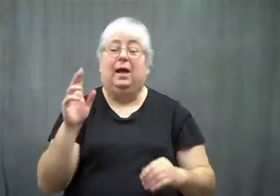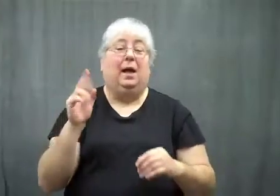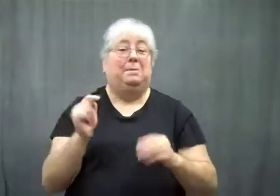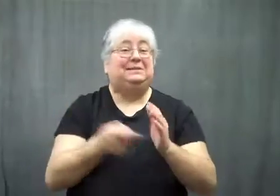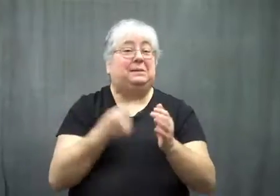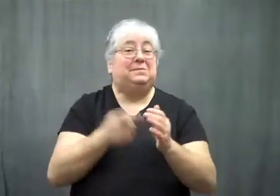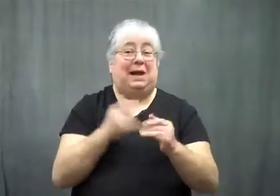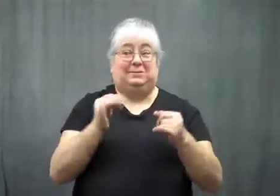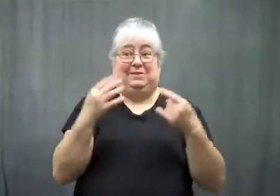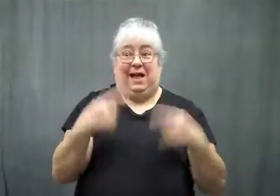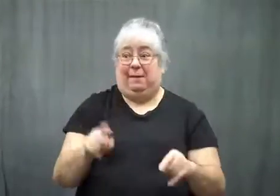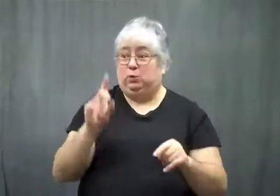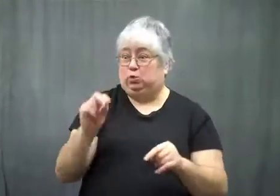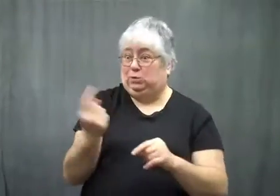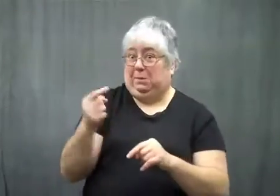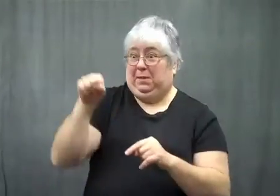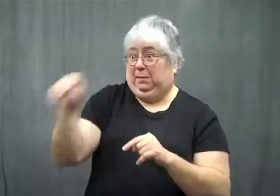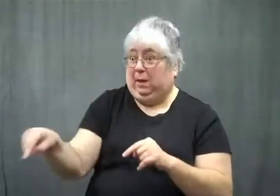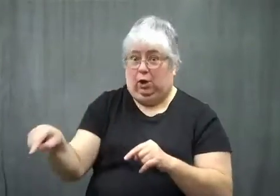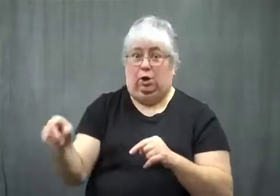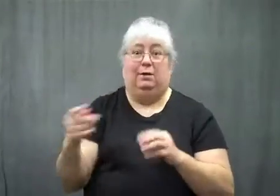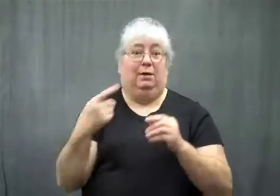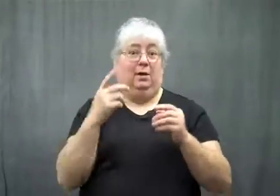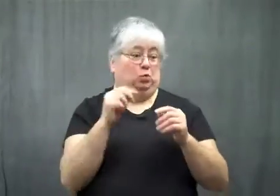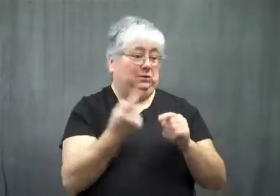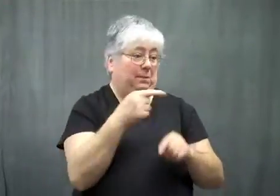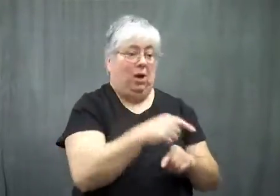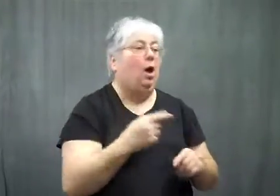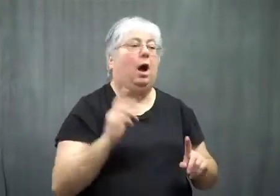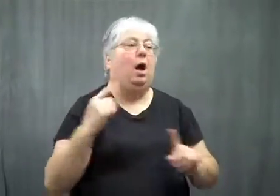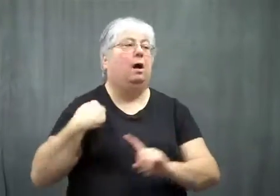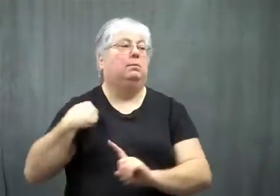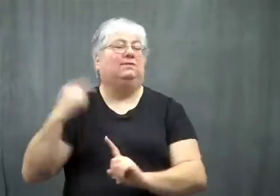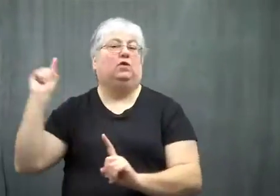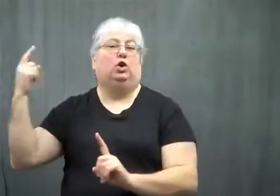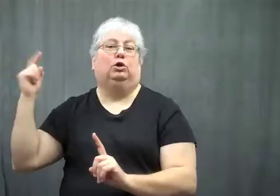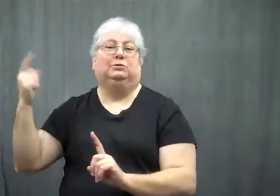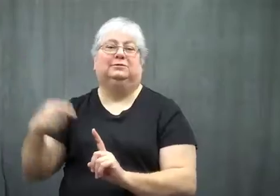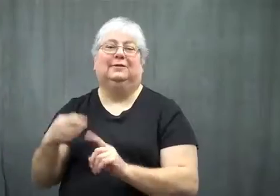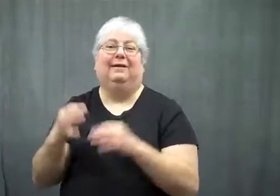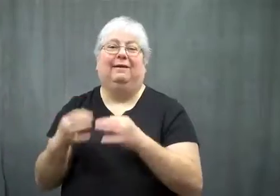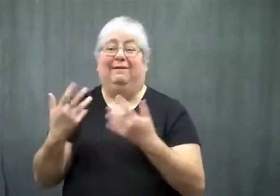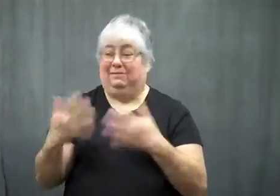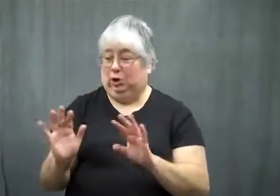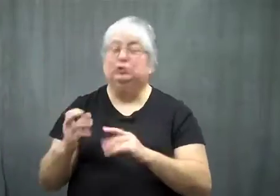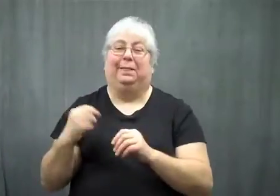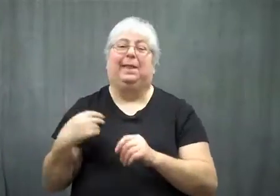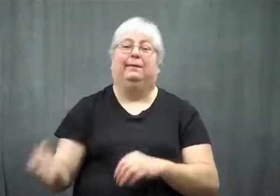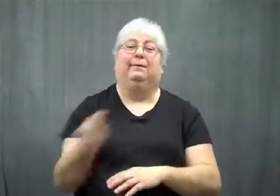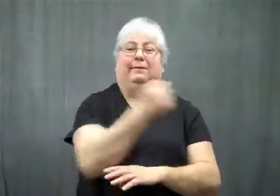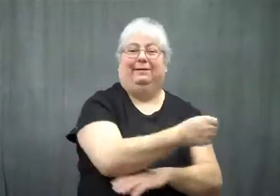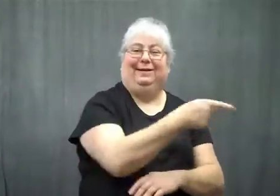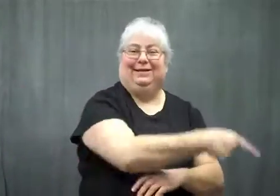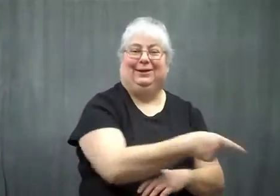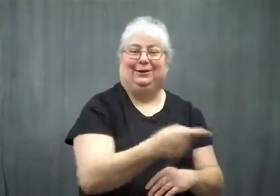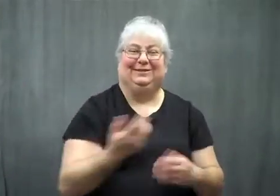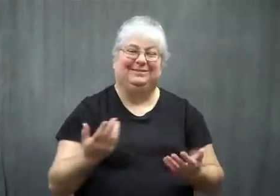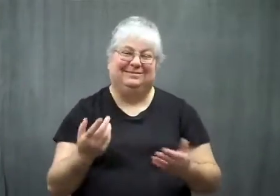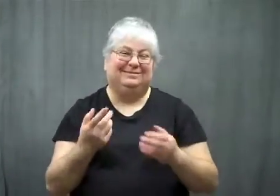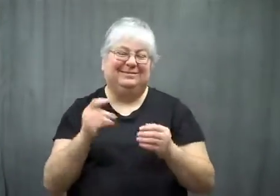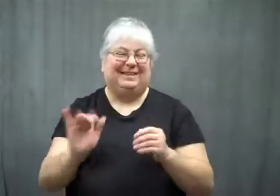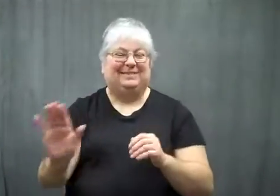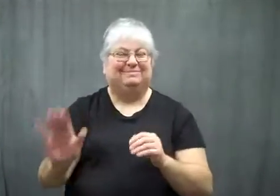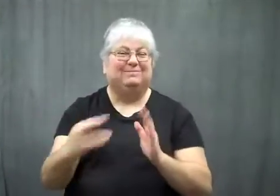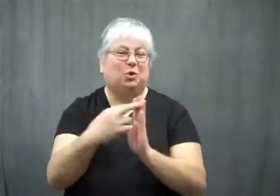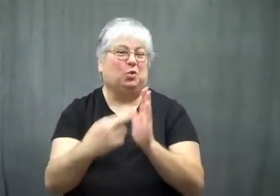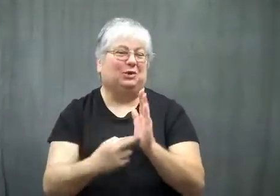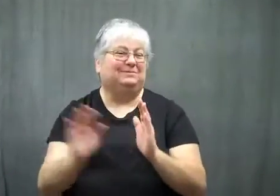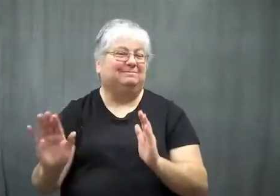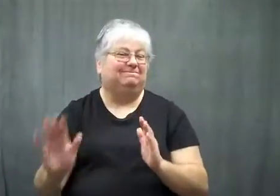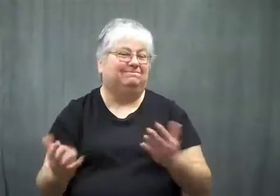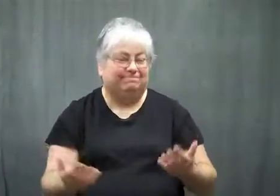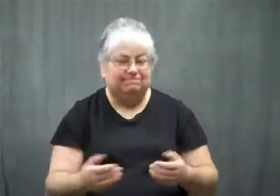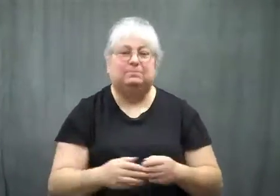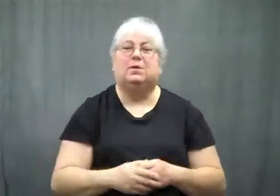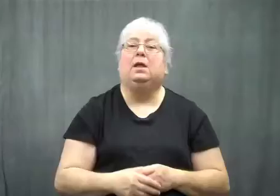Sometimes the prisoner will have committed crimes in both states.